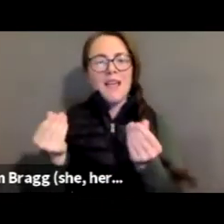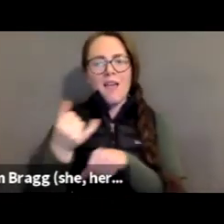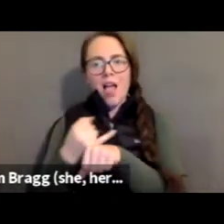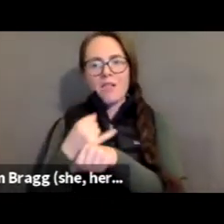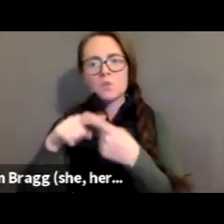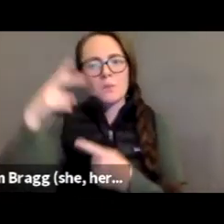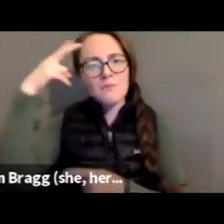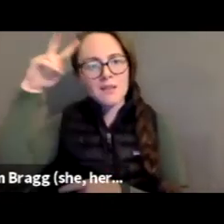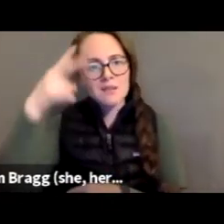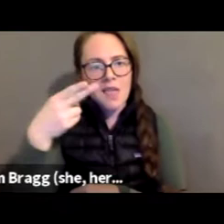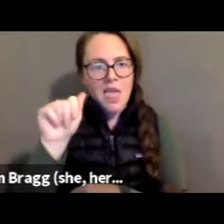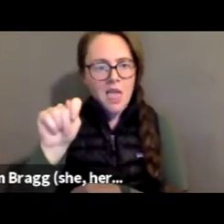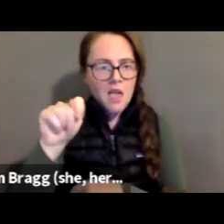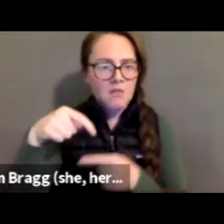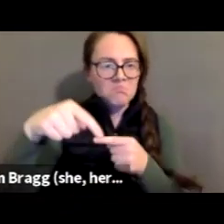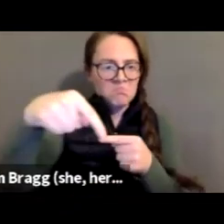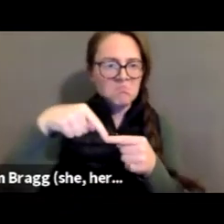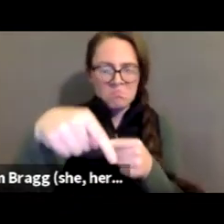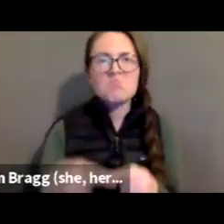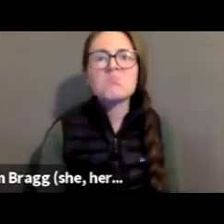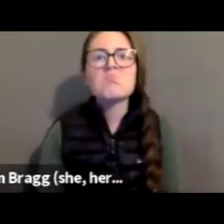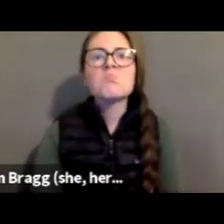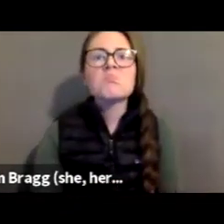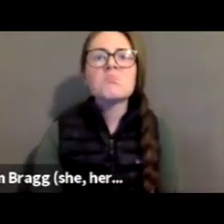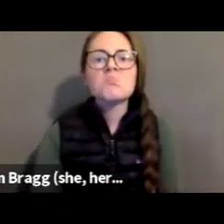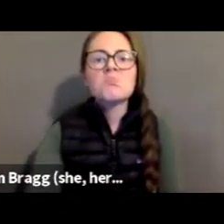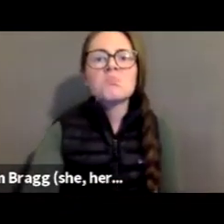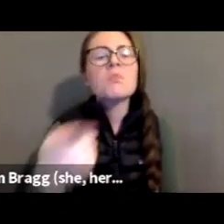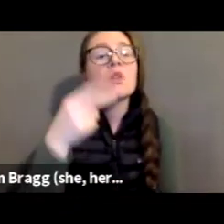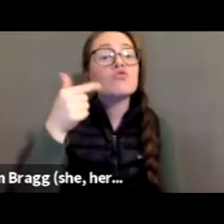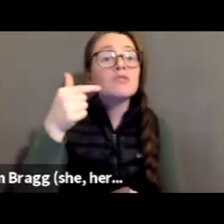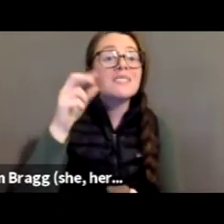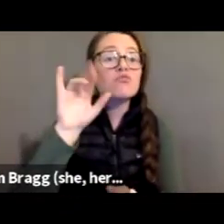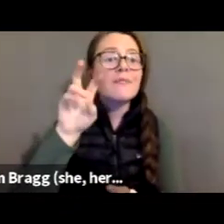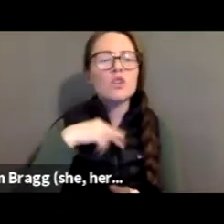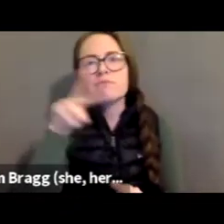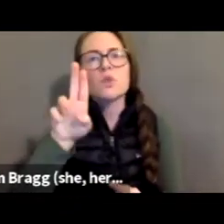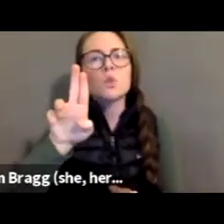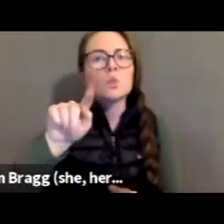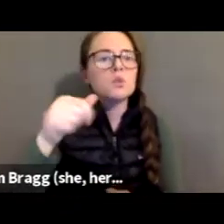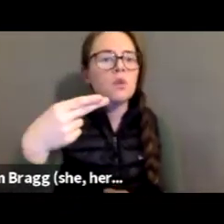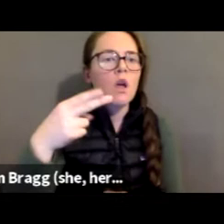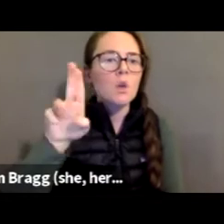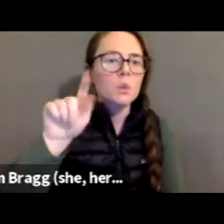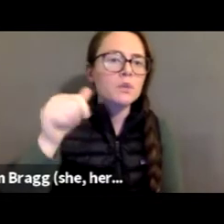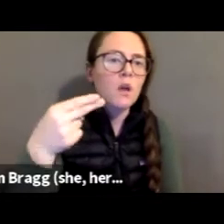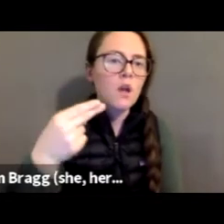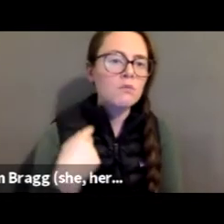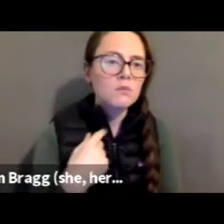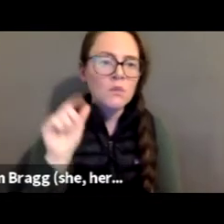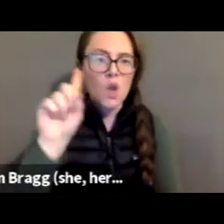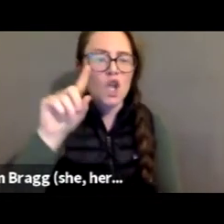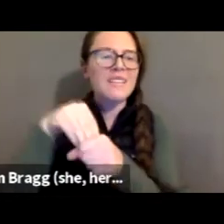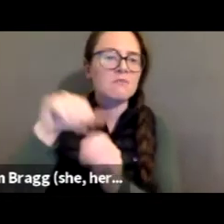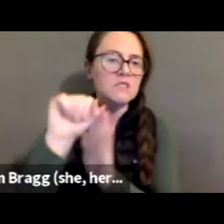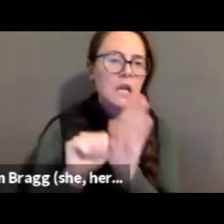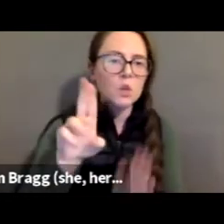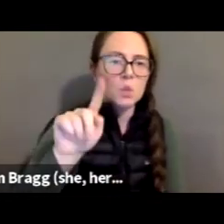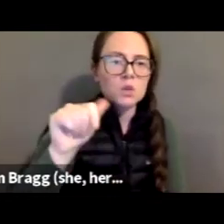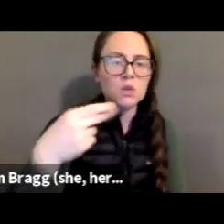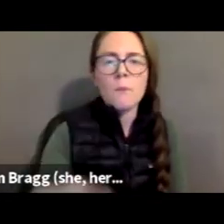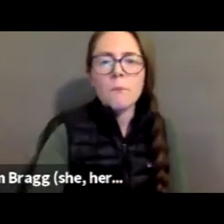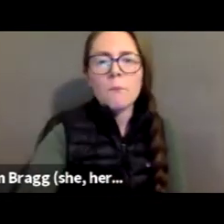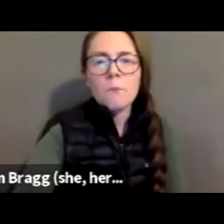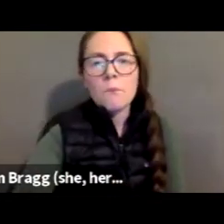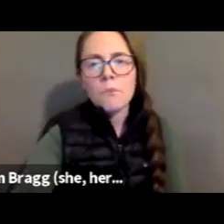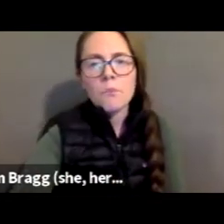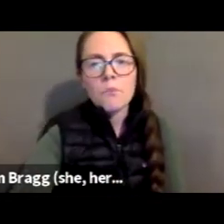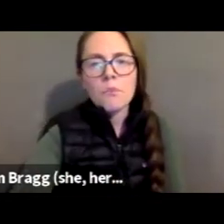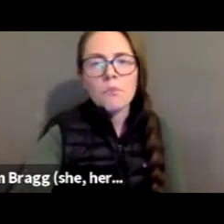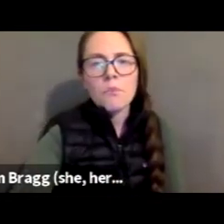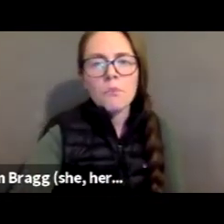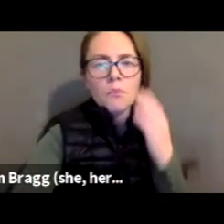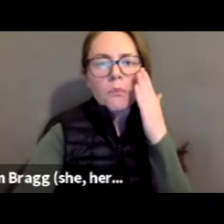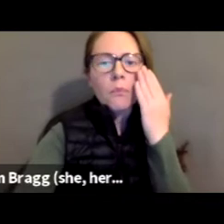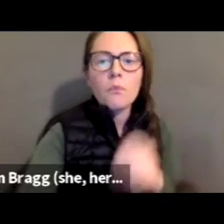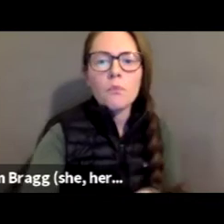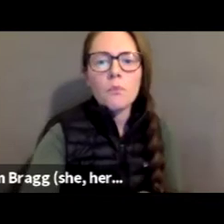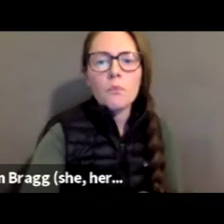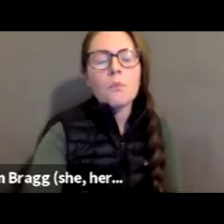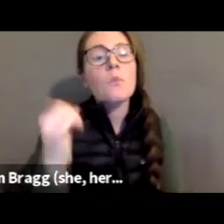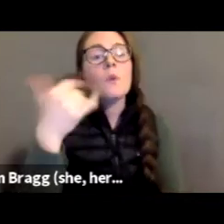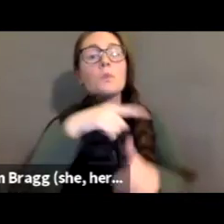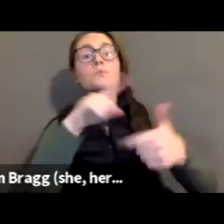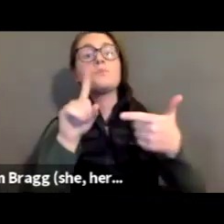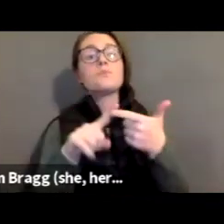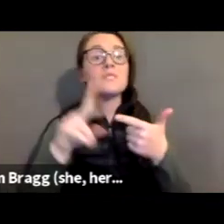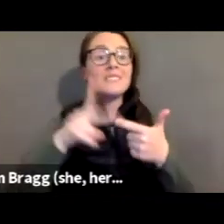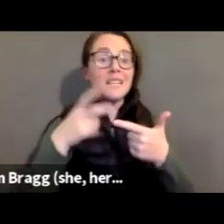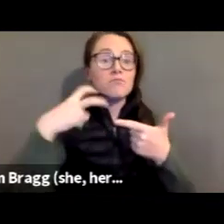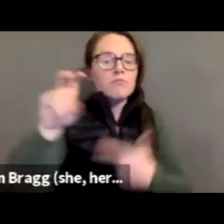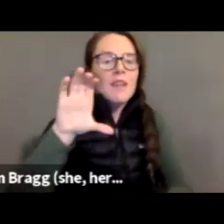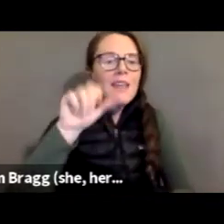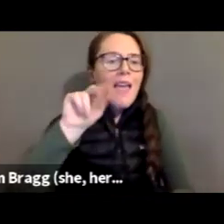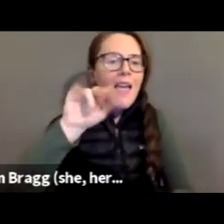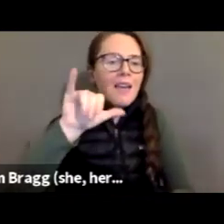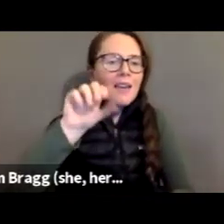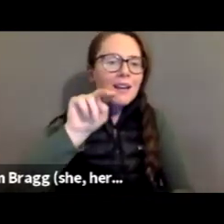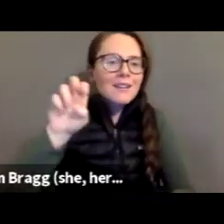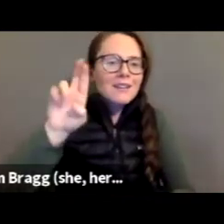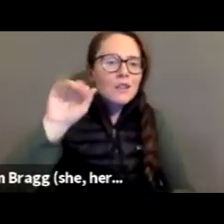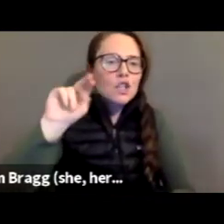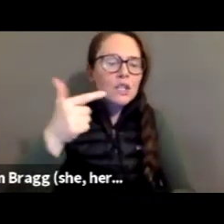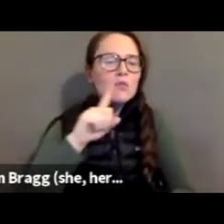miles. We traveled all the way from Sand Island to Mexican Hat. This was all based in Utah.